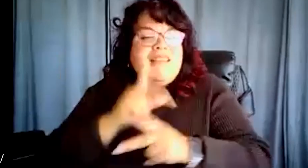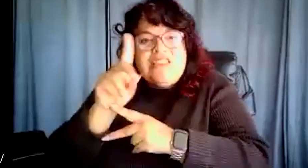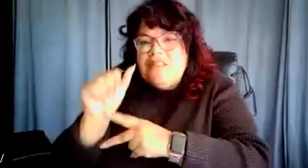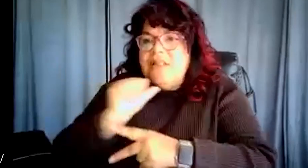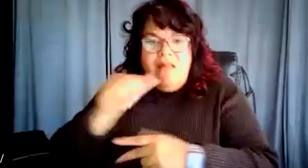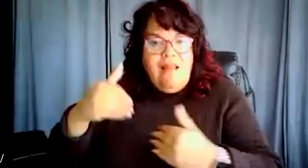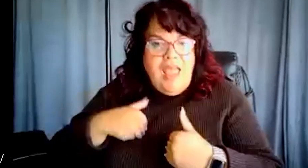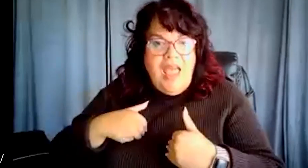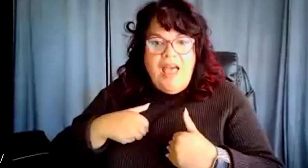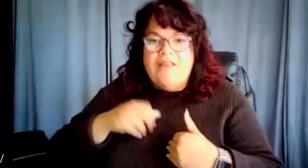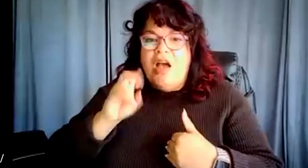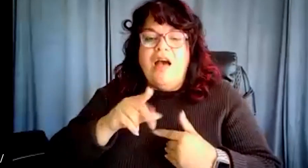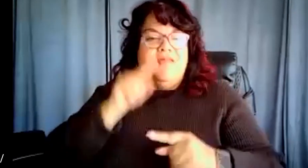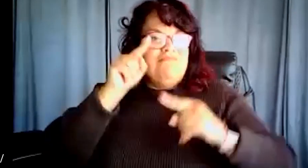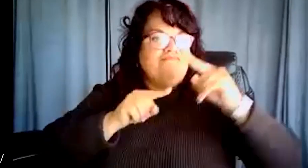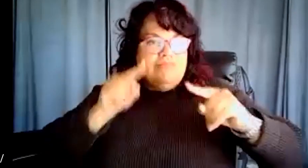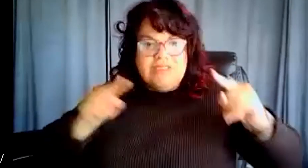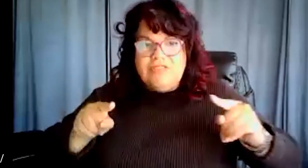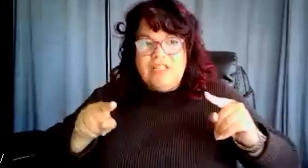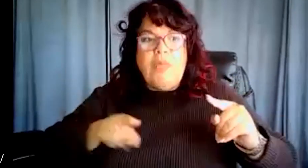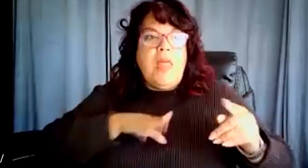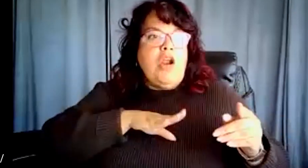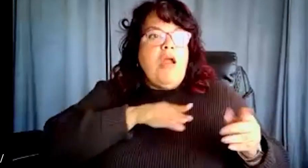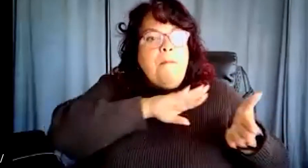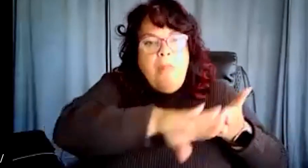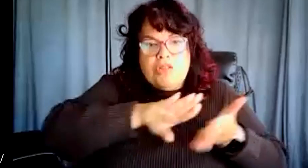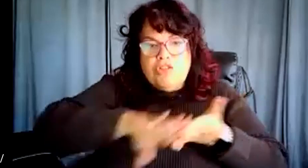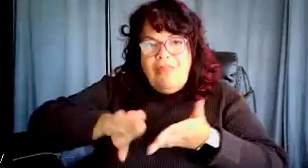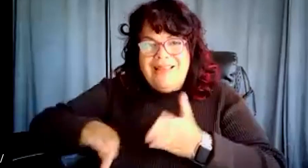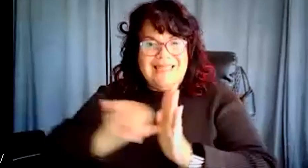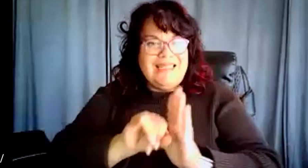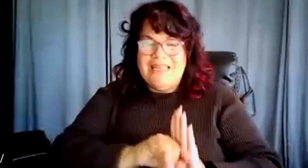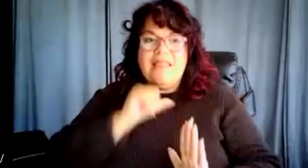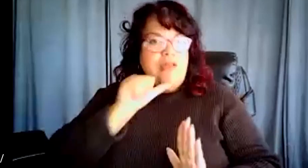that people who are disabled and have multiple other marginalized identities don't enjoy